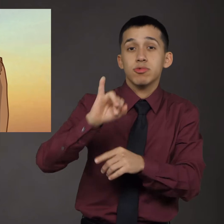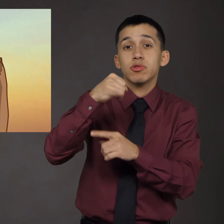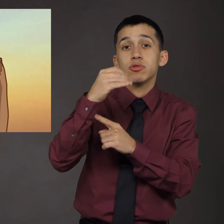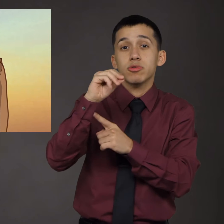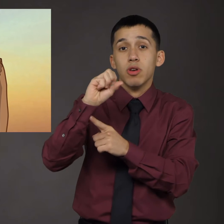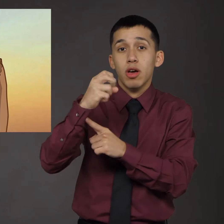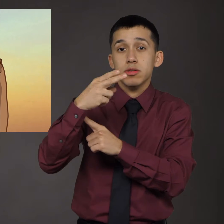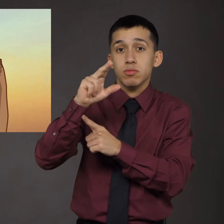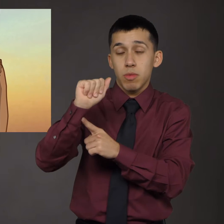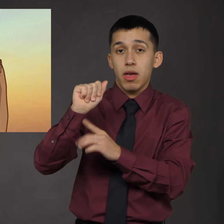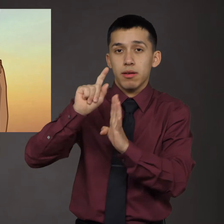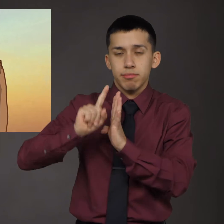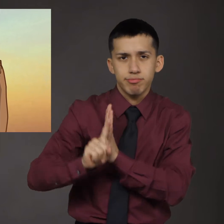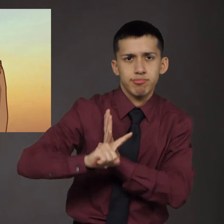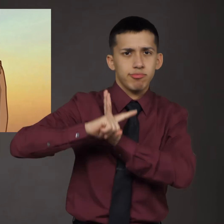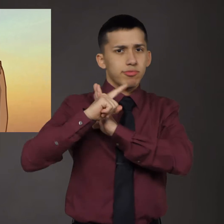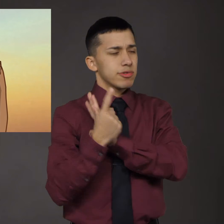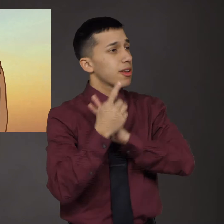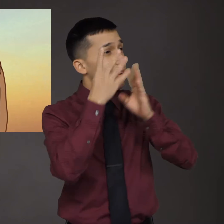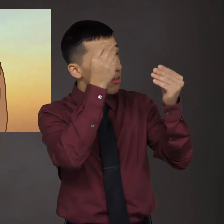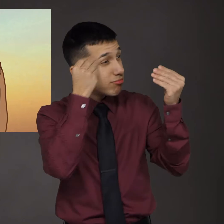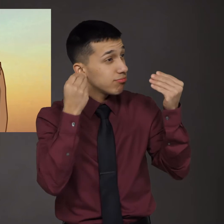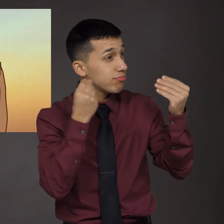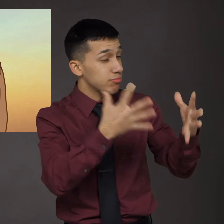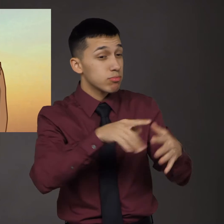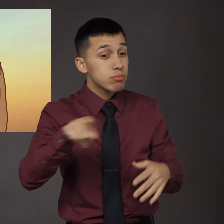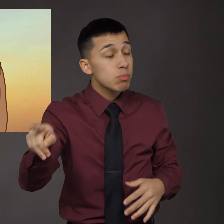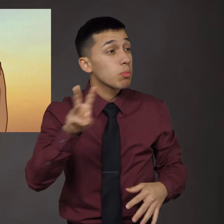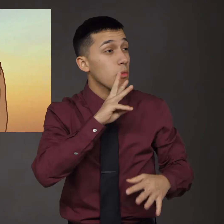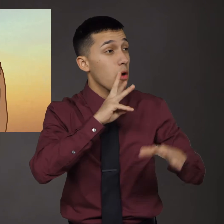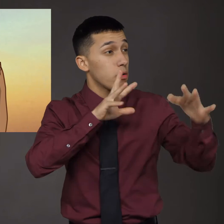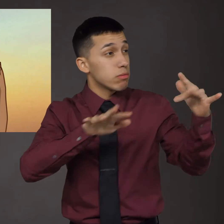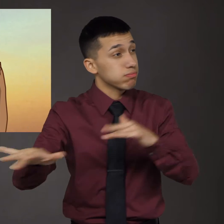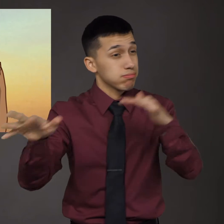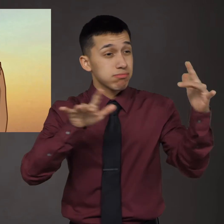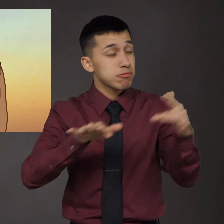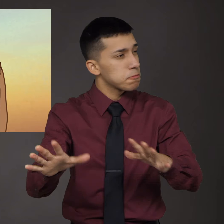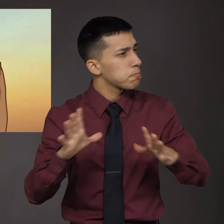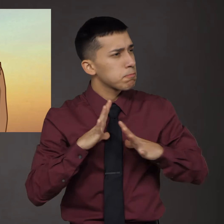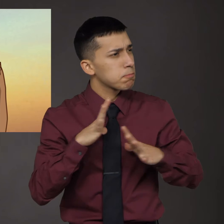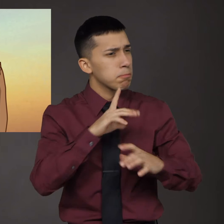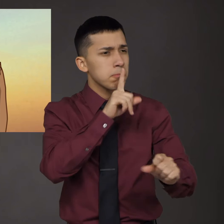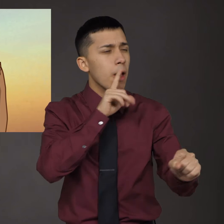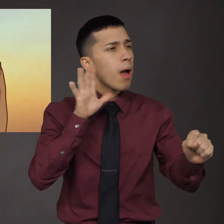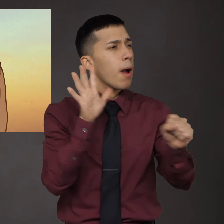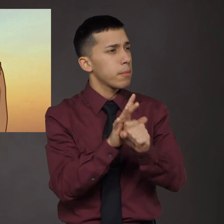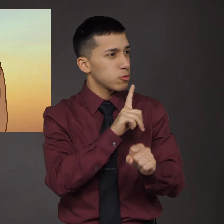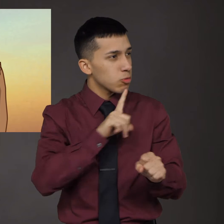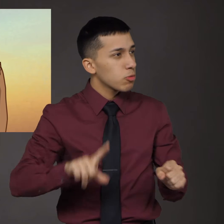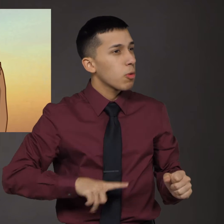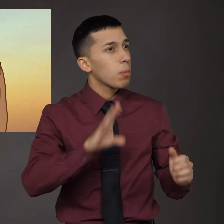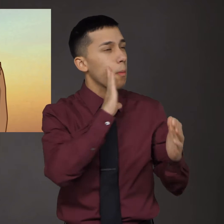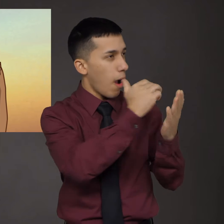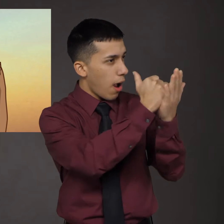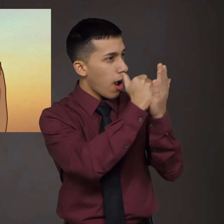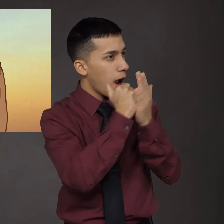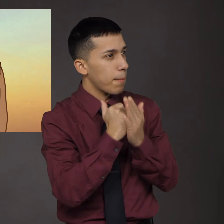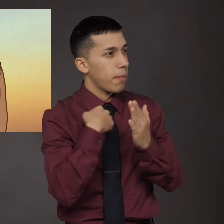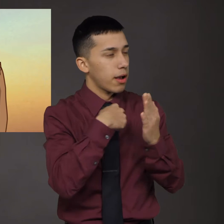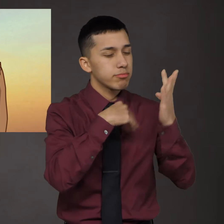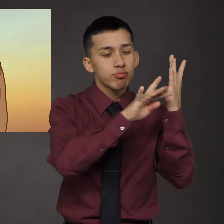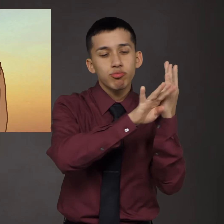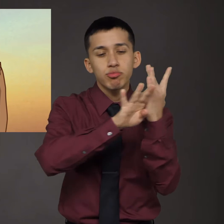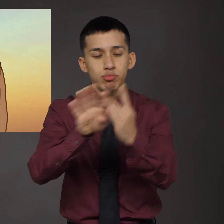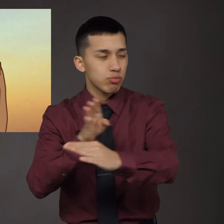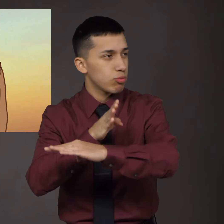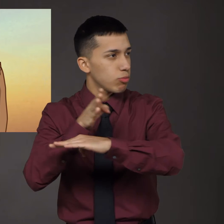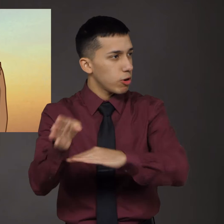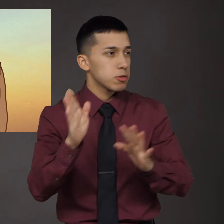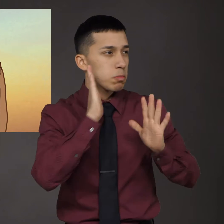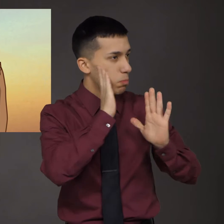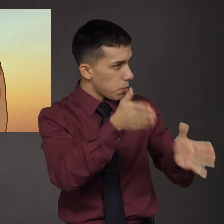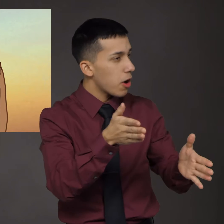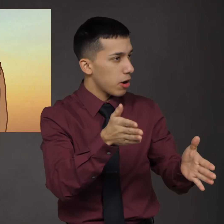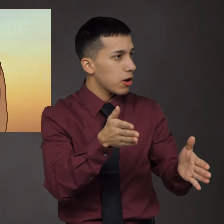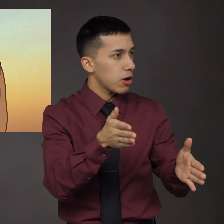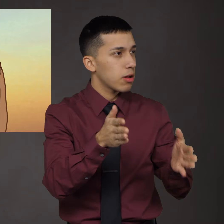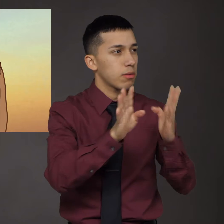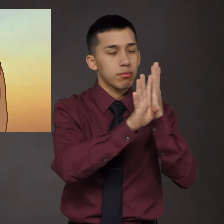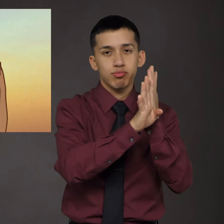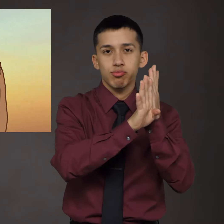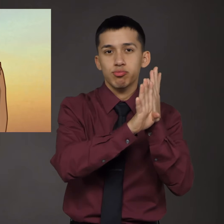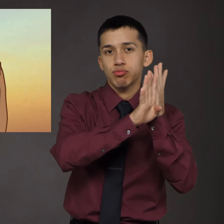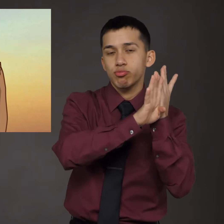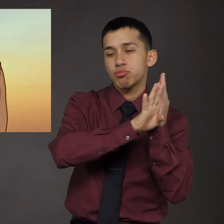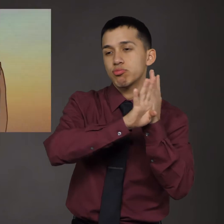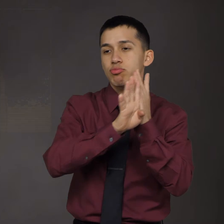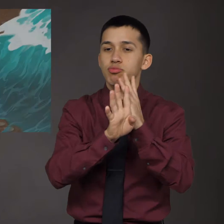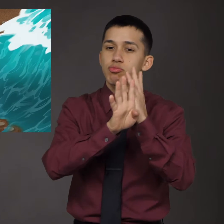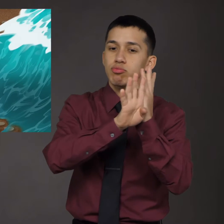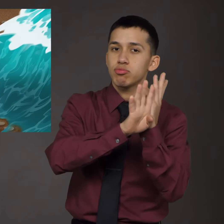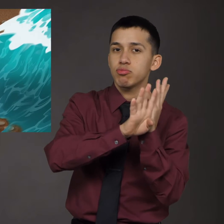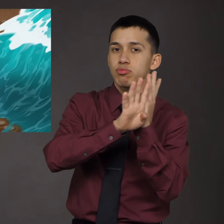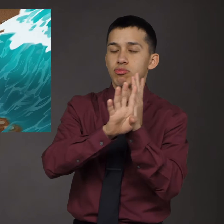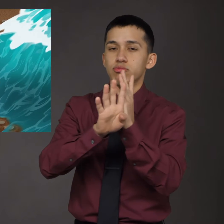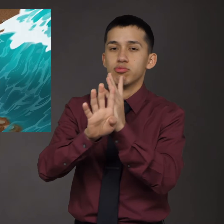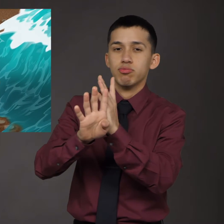Joshua promised the Israelites that the Lord would help them cross the river.